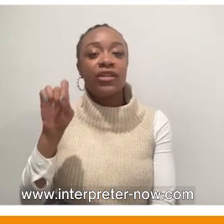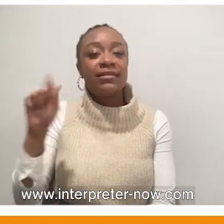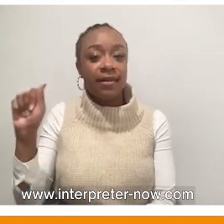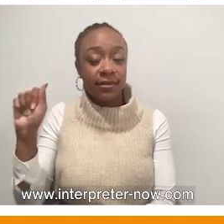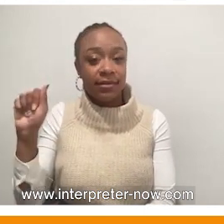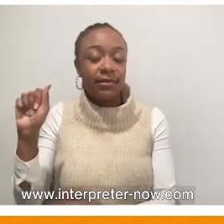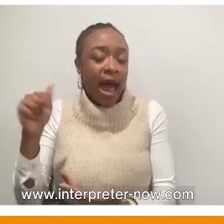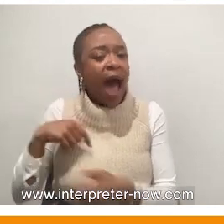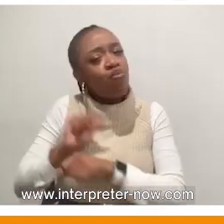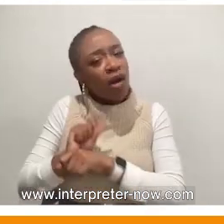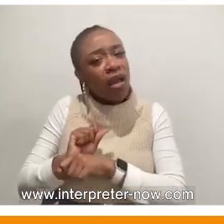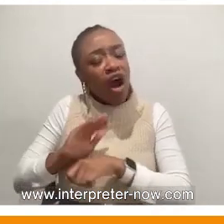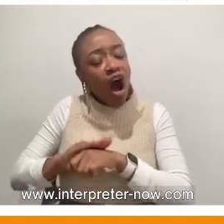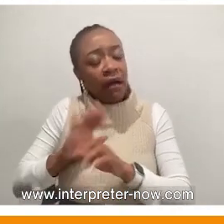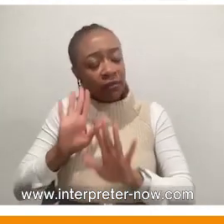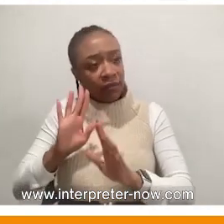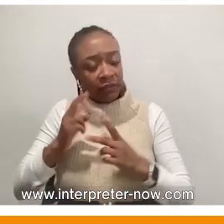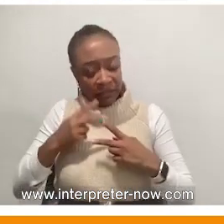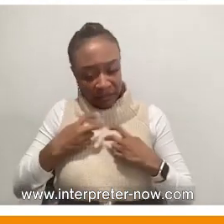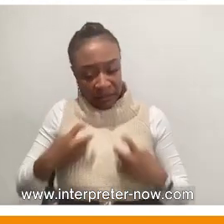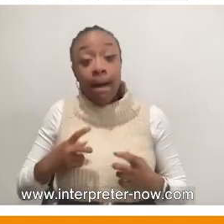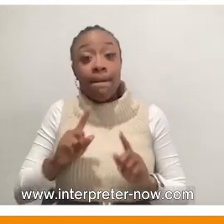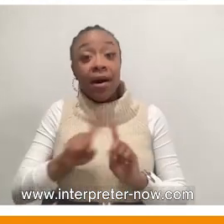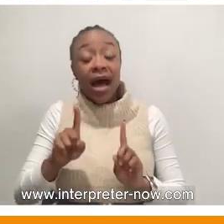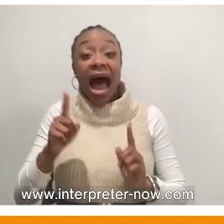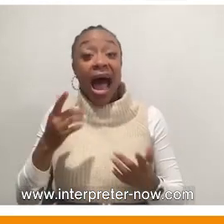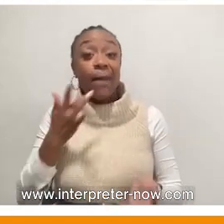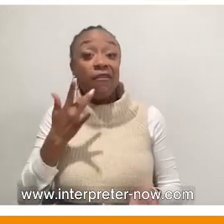But I prefer my barista to look like a hipster from Brooklyn.